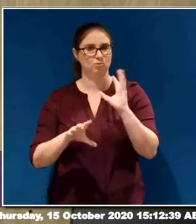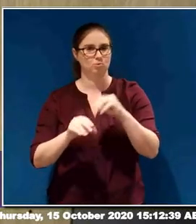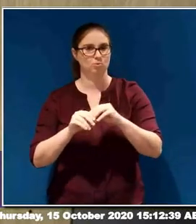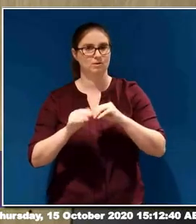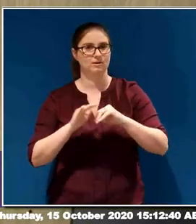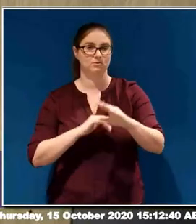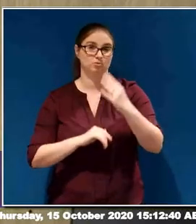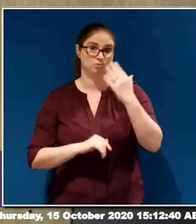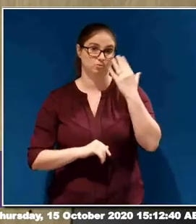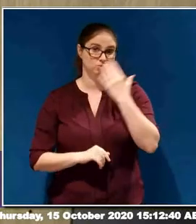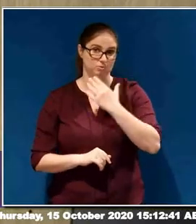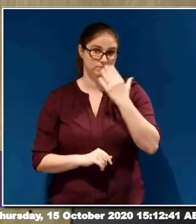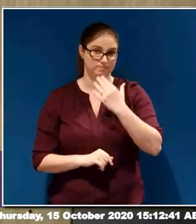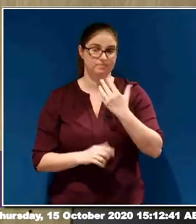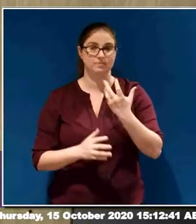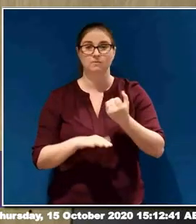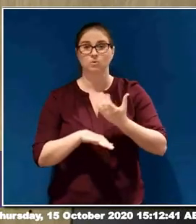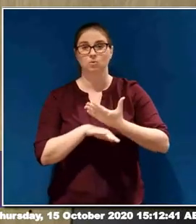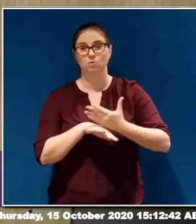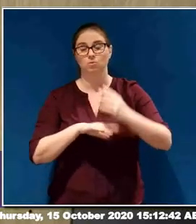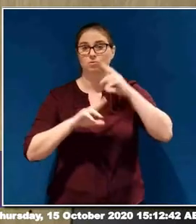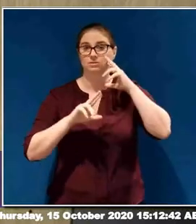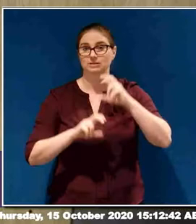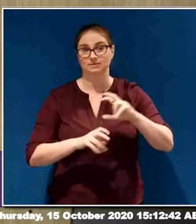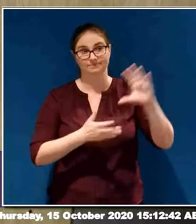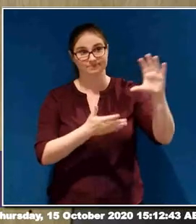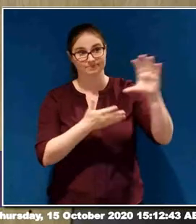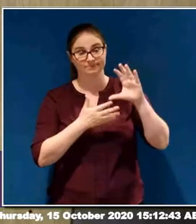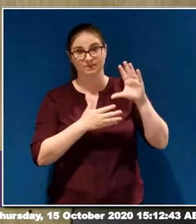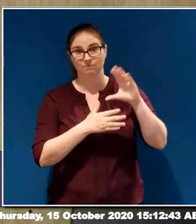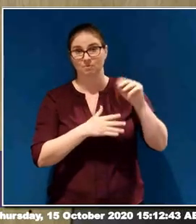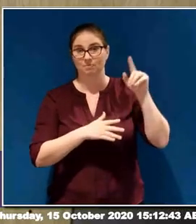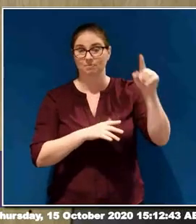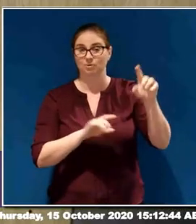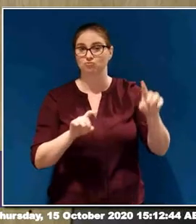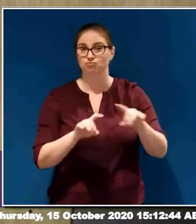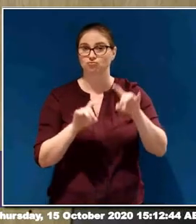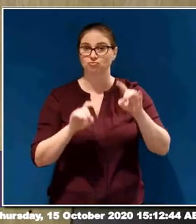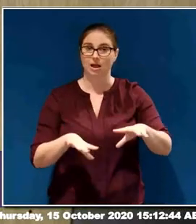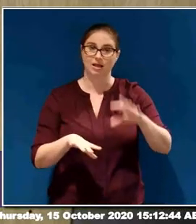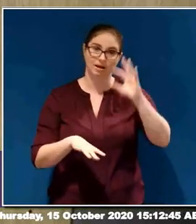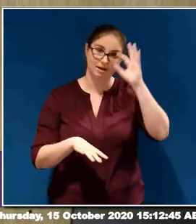which is testing whether accessible pedagogies and assessment practices